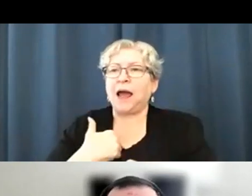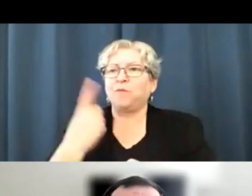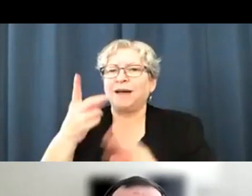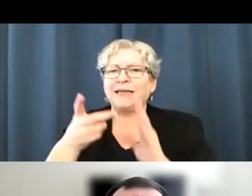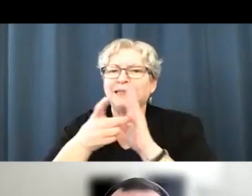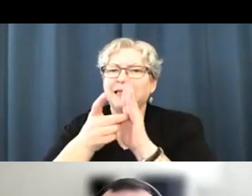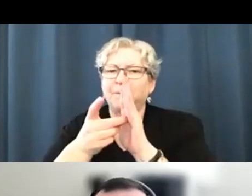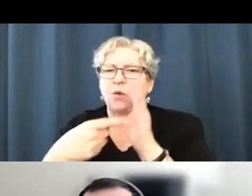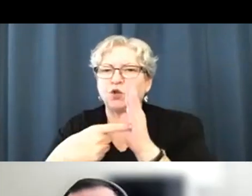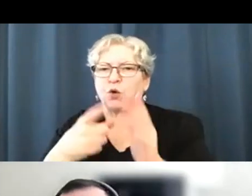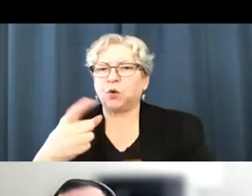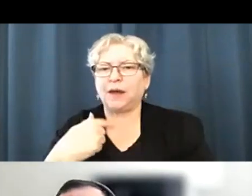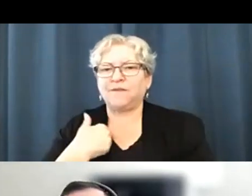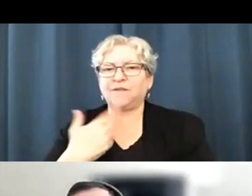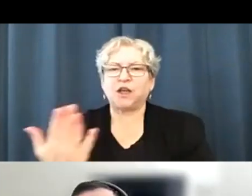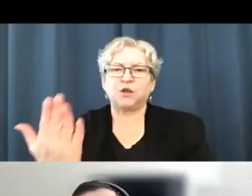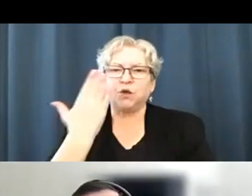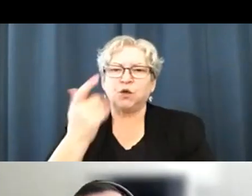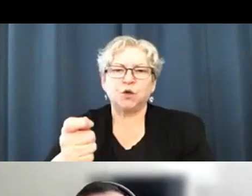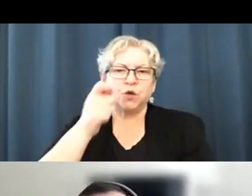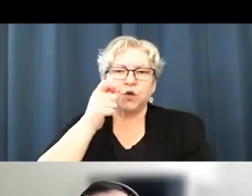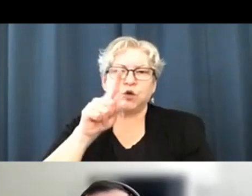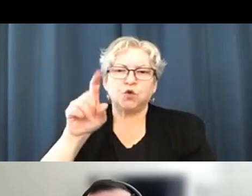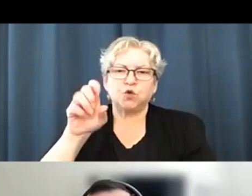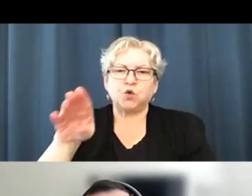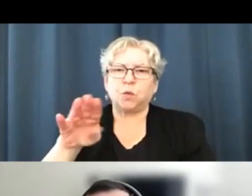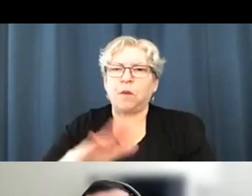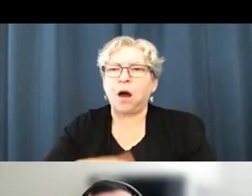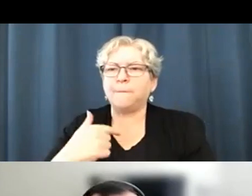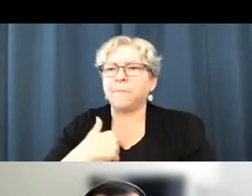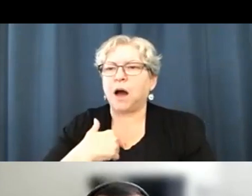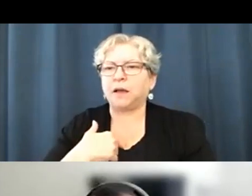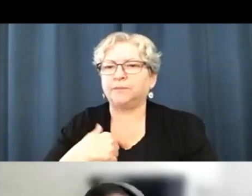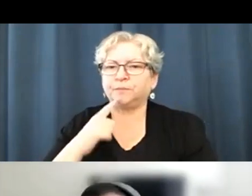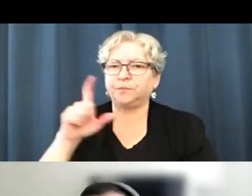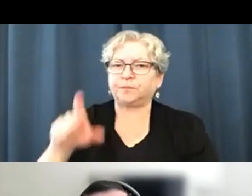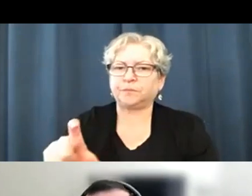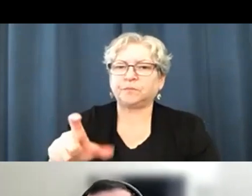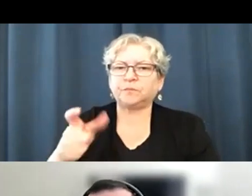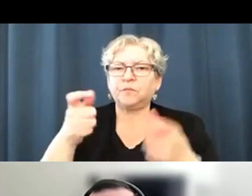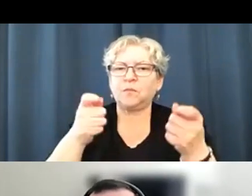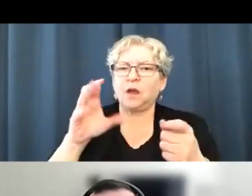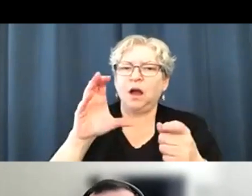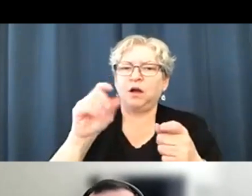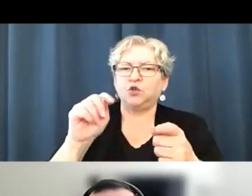So, if I zoom in to this on my browser, if you're not aware, you can hold control and use the scroll wheel to zoom into something.